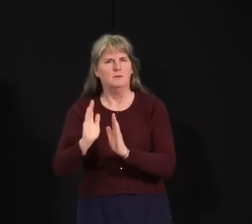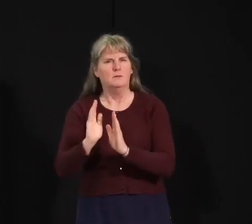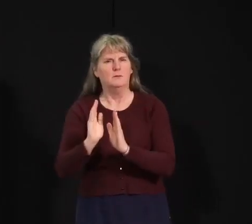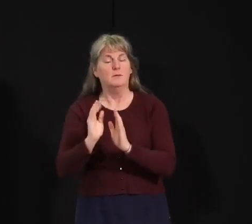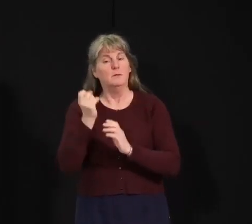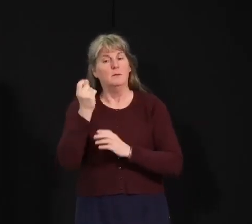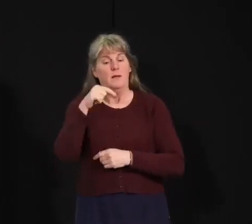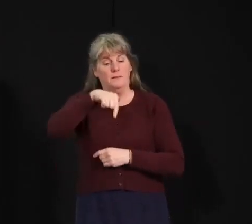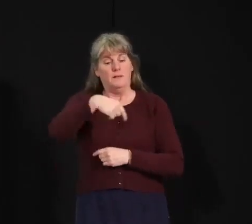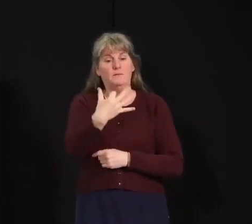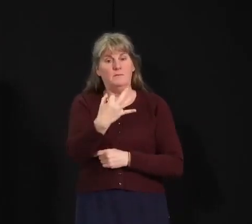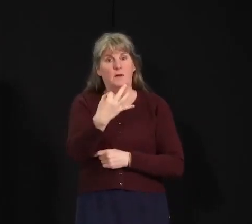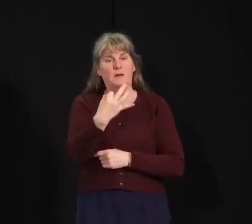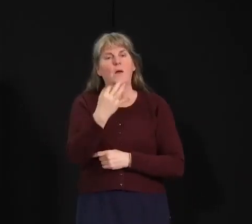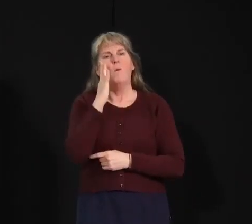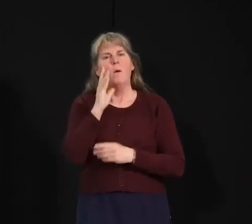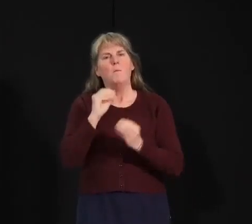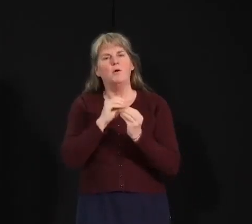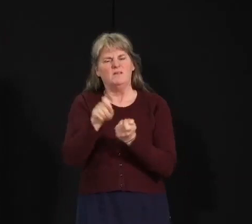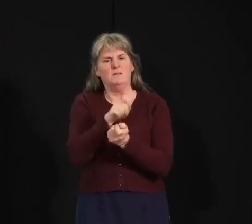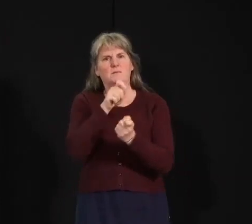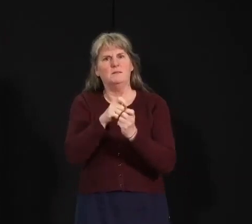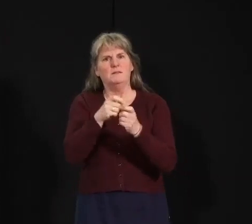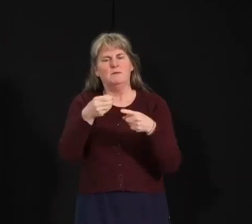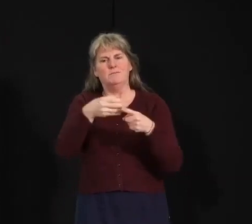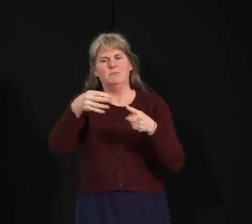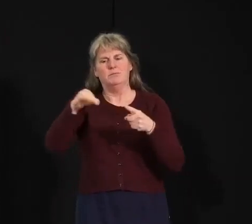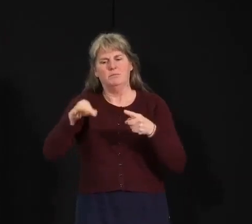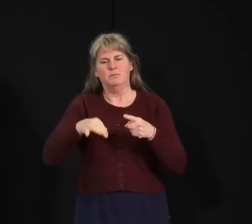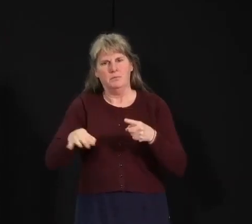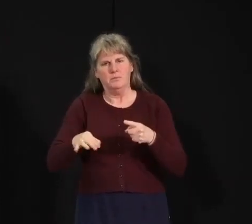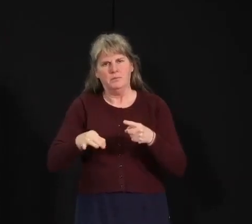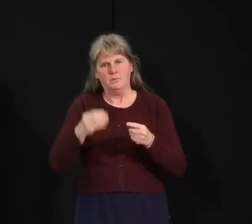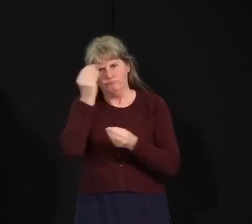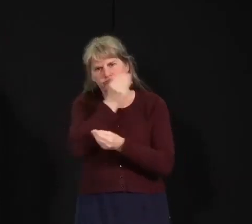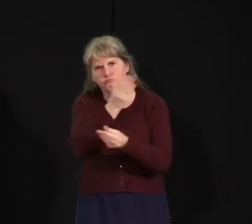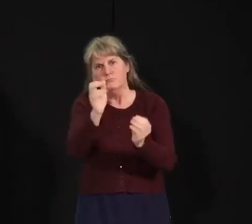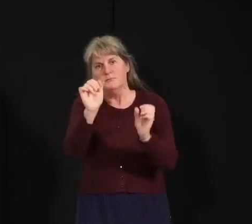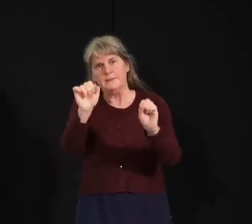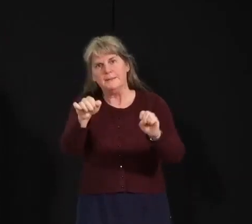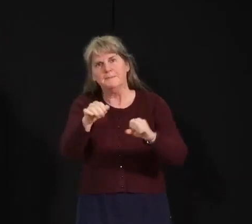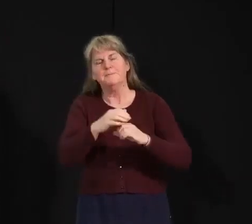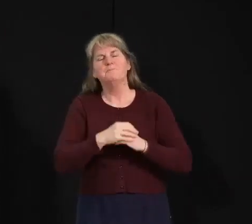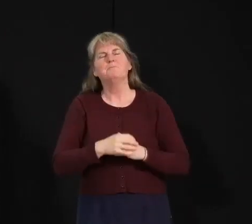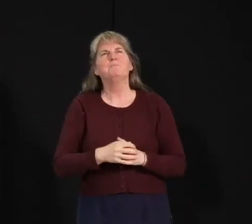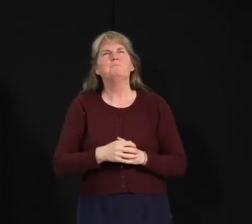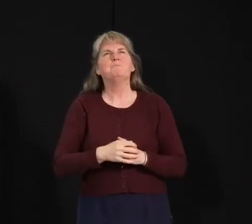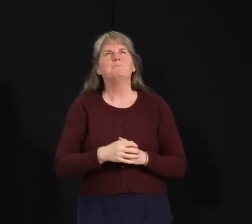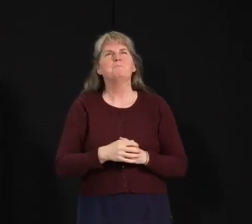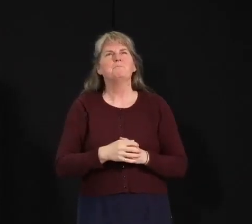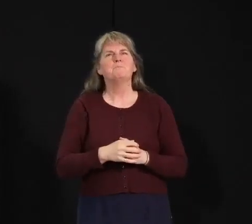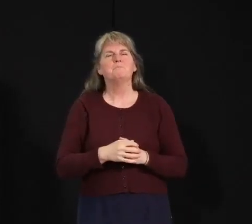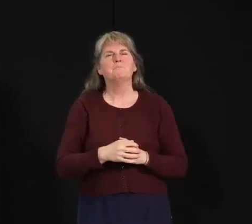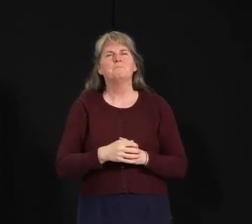It is very important that we lineup all the guidelines and communications necessary to make this transition to new testing